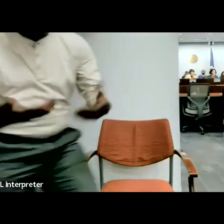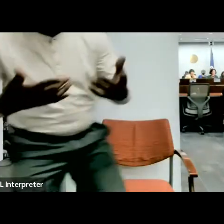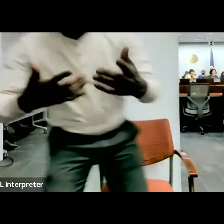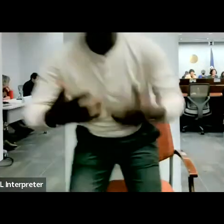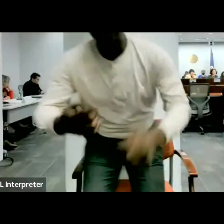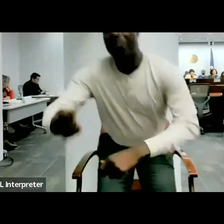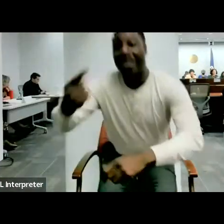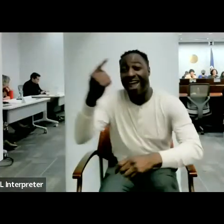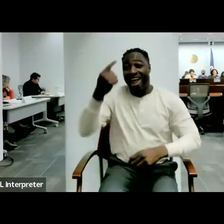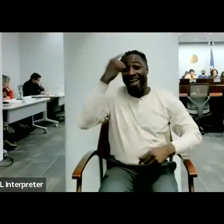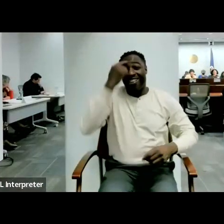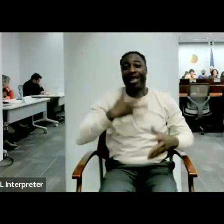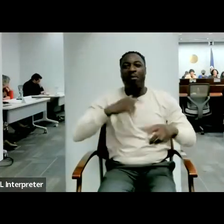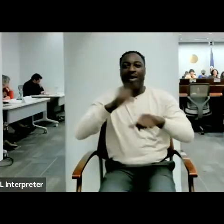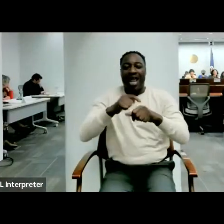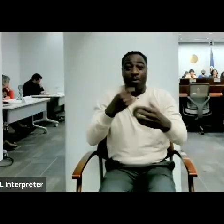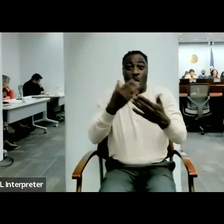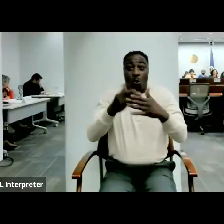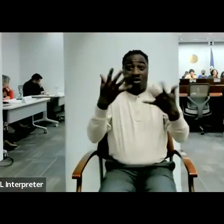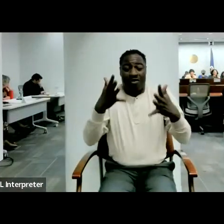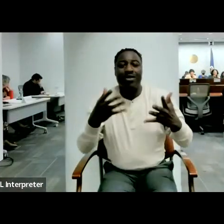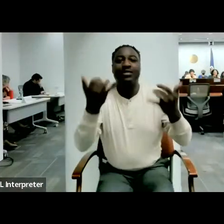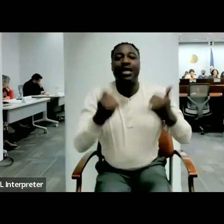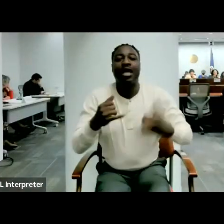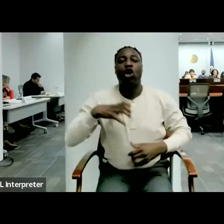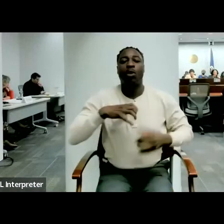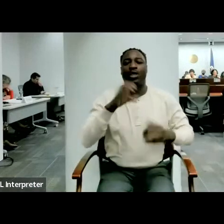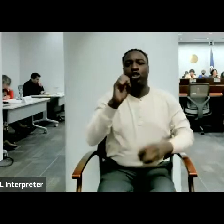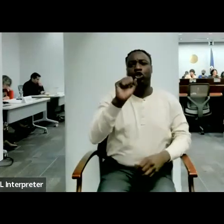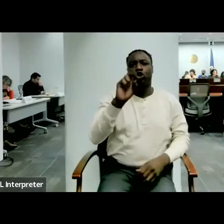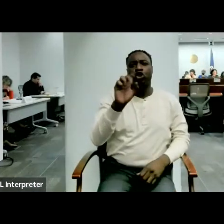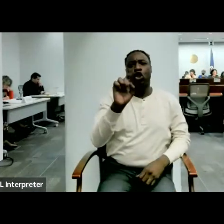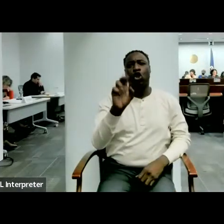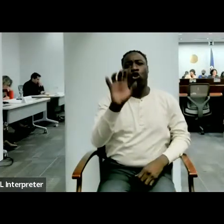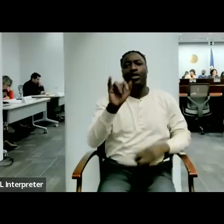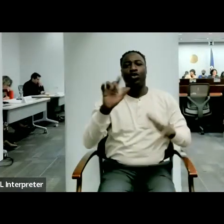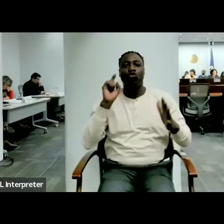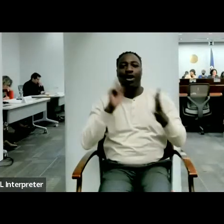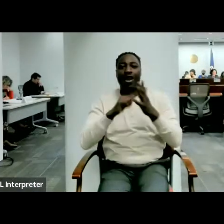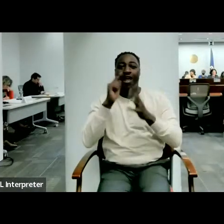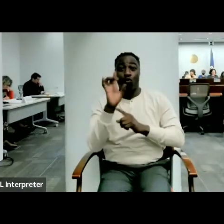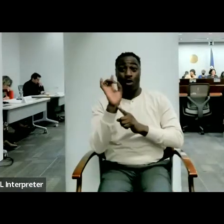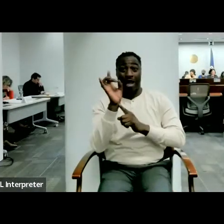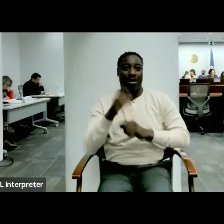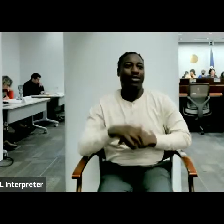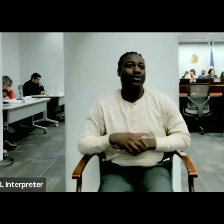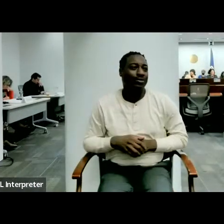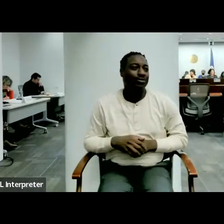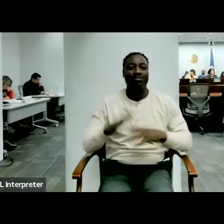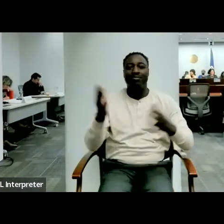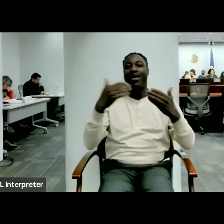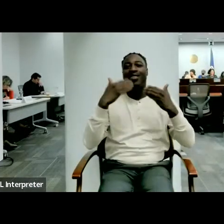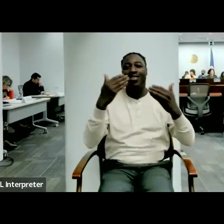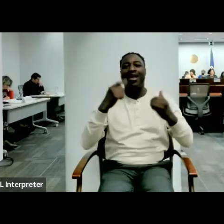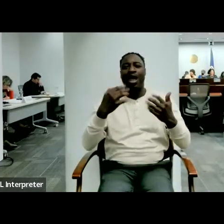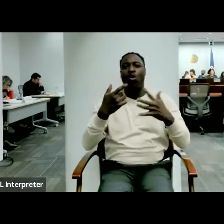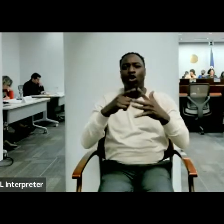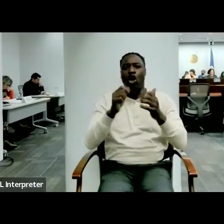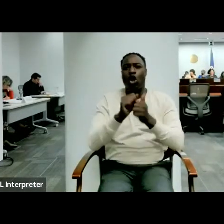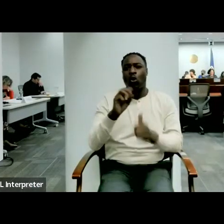Thank you. And now Commissioner Sonderling is recognized for eight minutes. Thank you. I want to start with Ms. Conti,